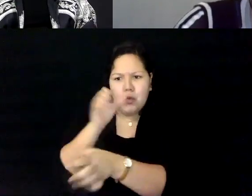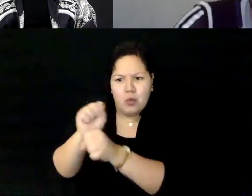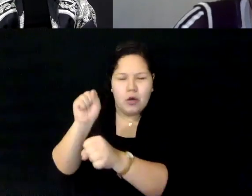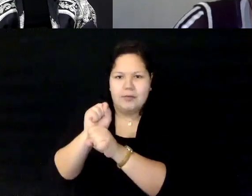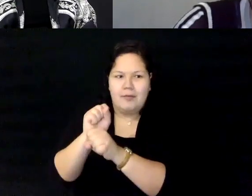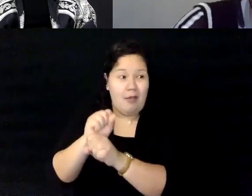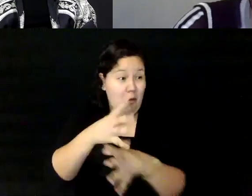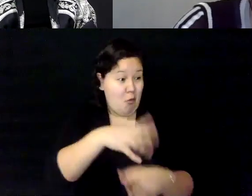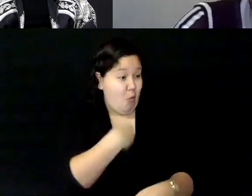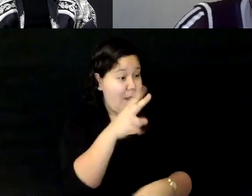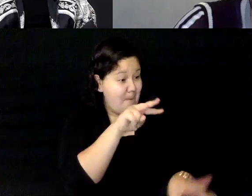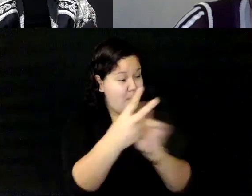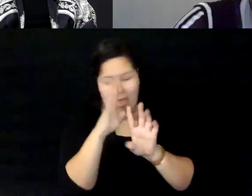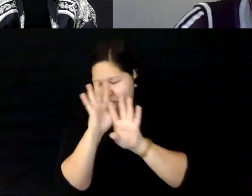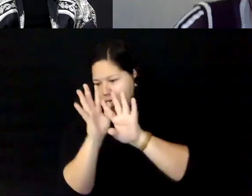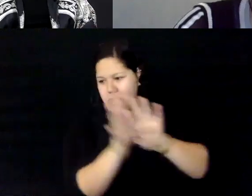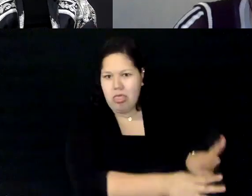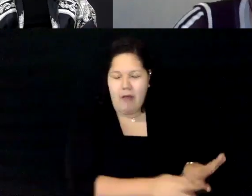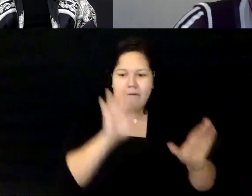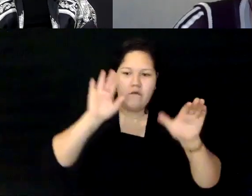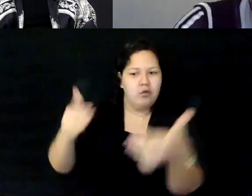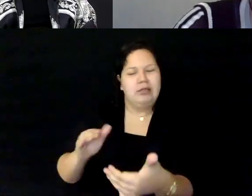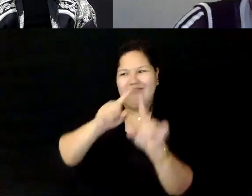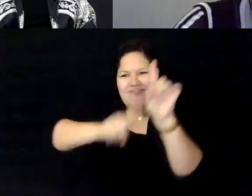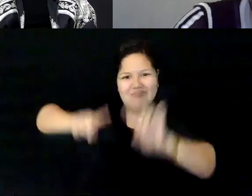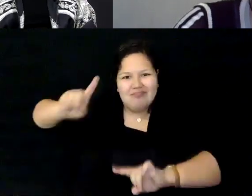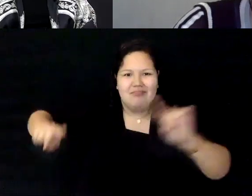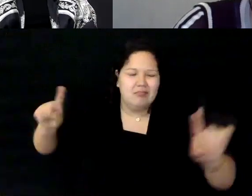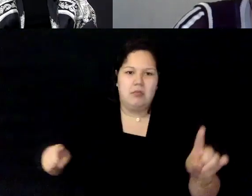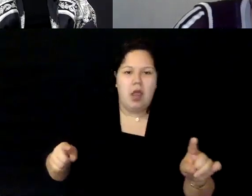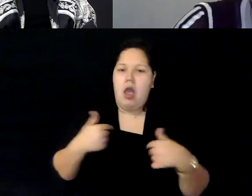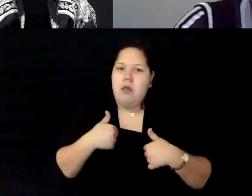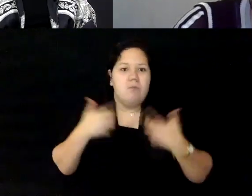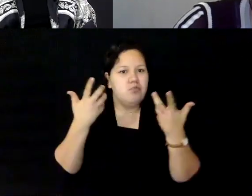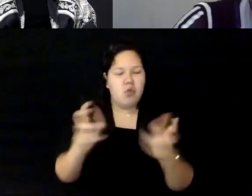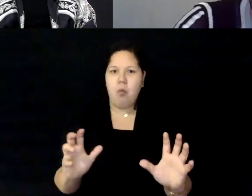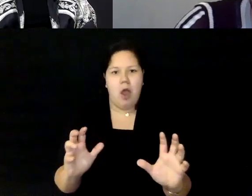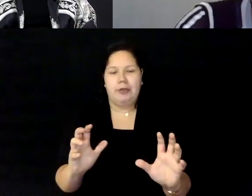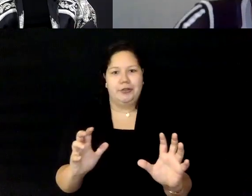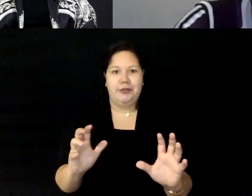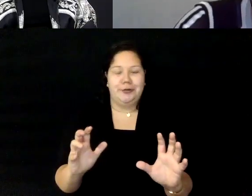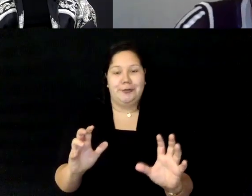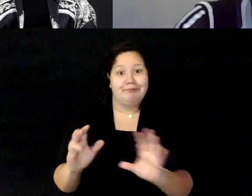in like, contemporary art context, right? Like, we don't want to be the token Asian artists,